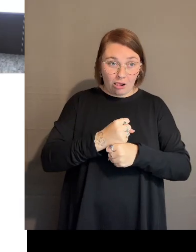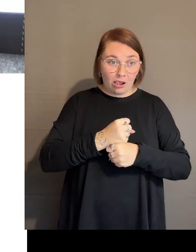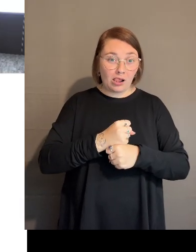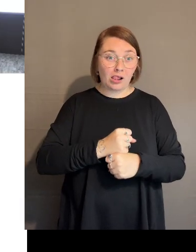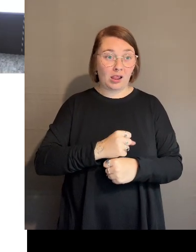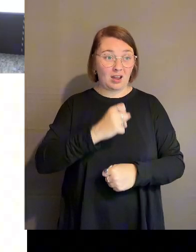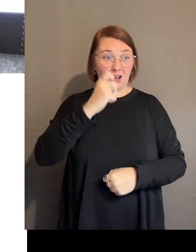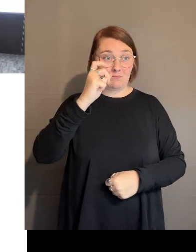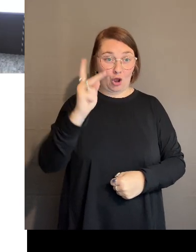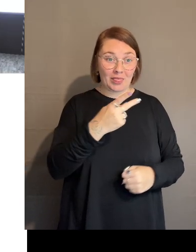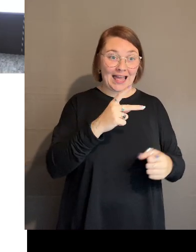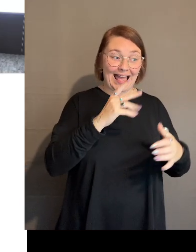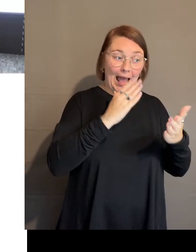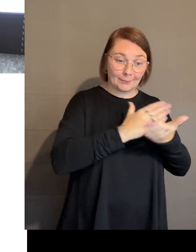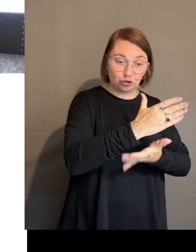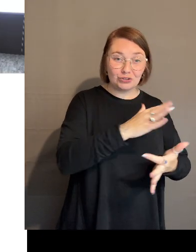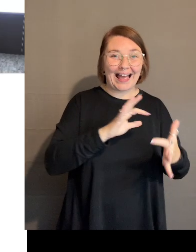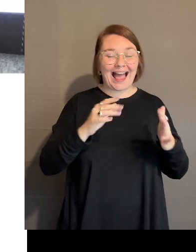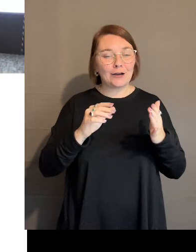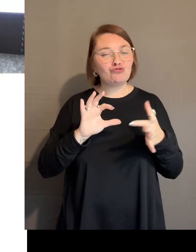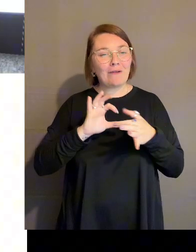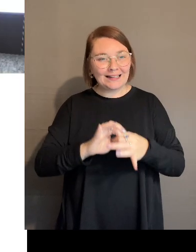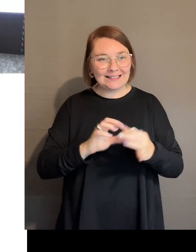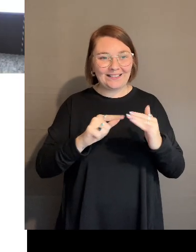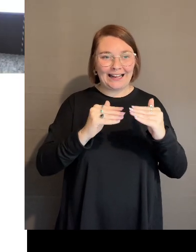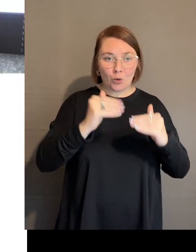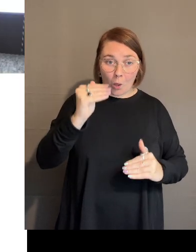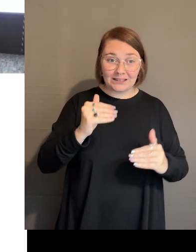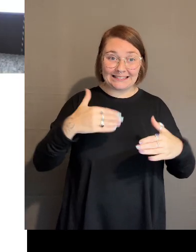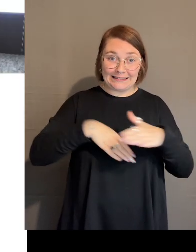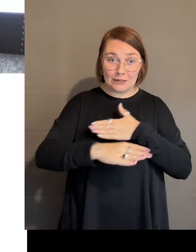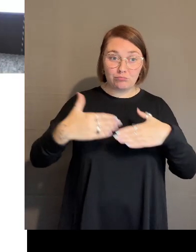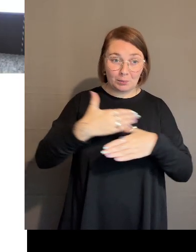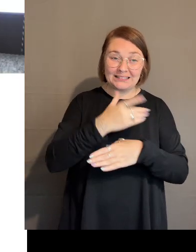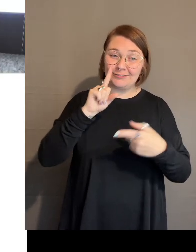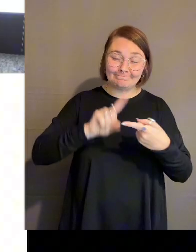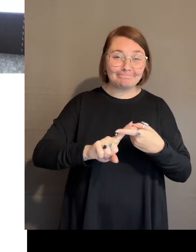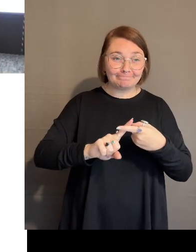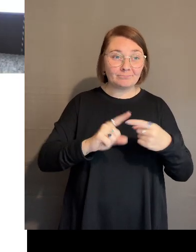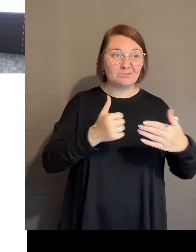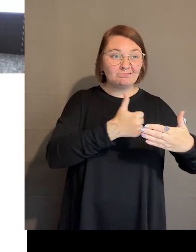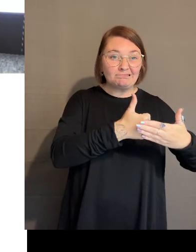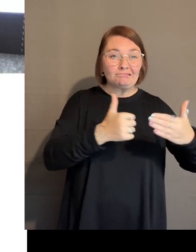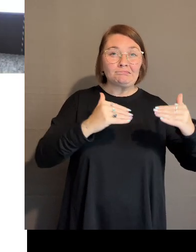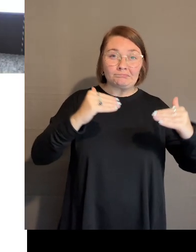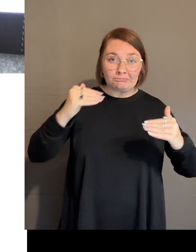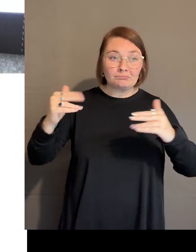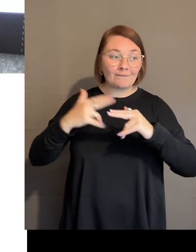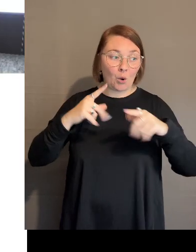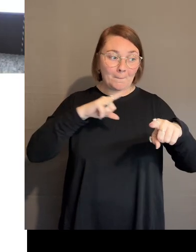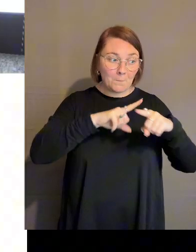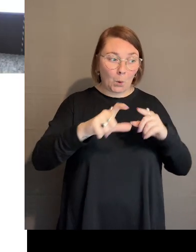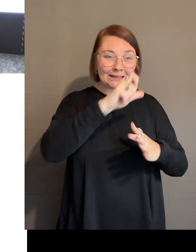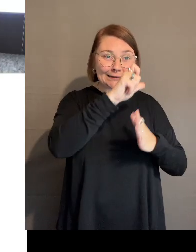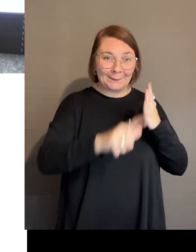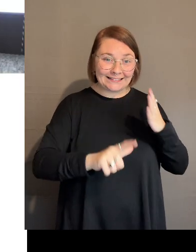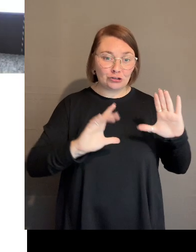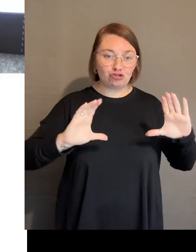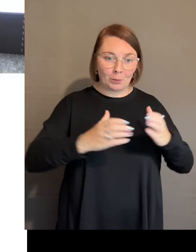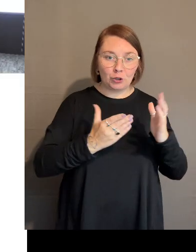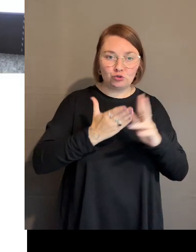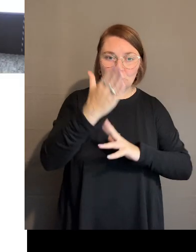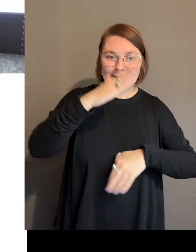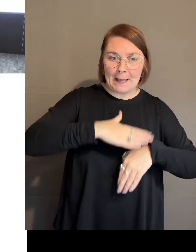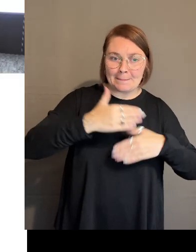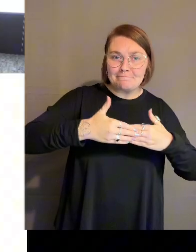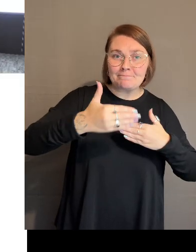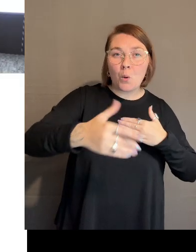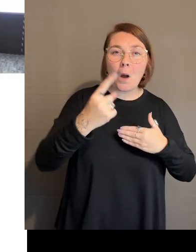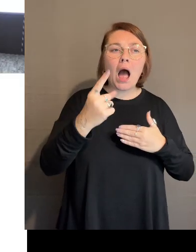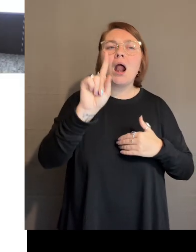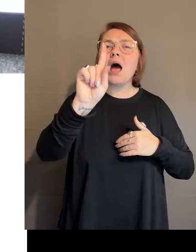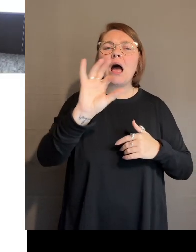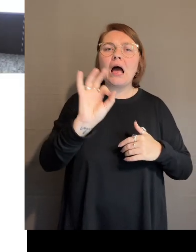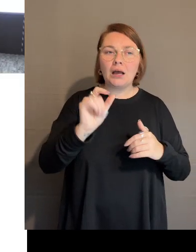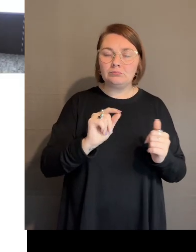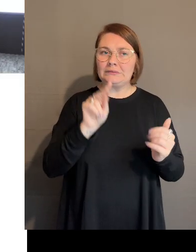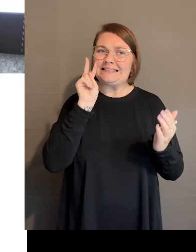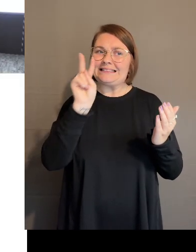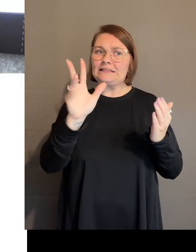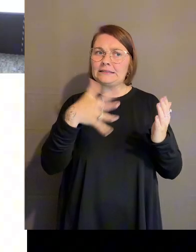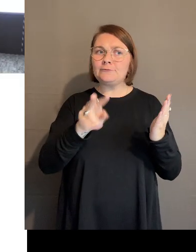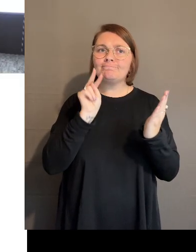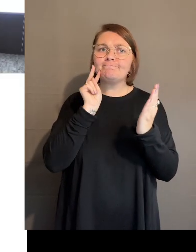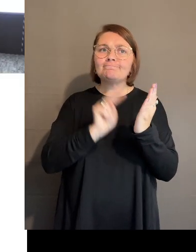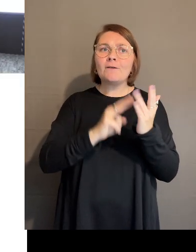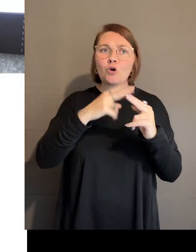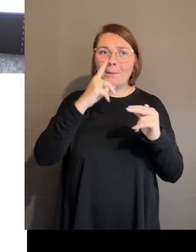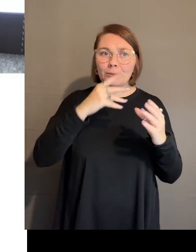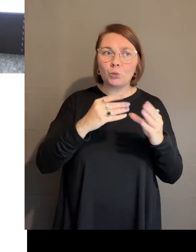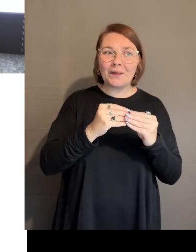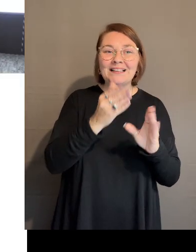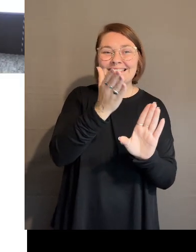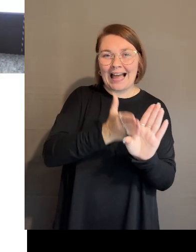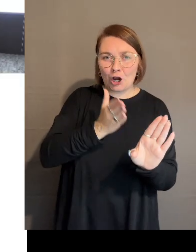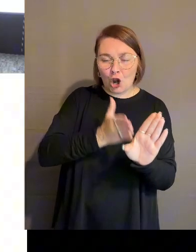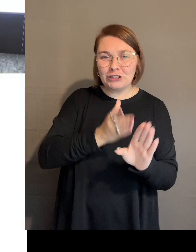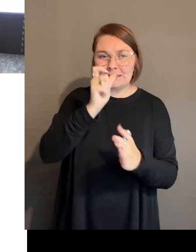Absolute and relative inequalities in employment remained large and relatively stable for most disability groups over time. One exception was observed for people with psychological disability.